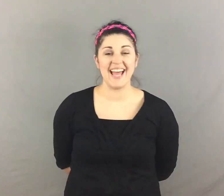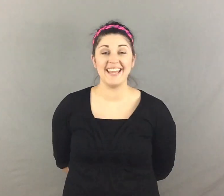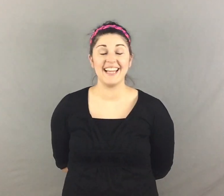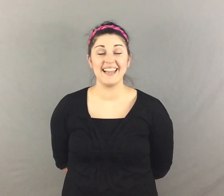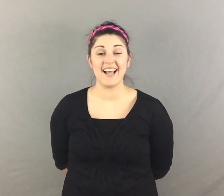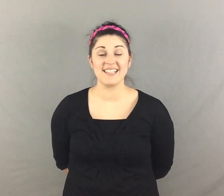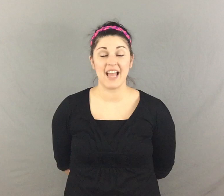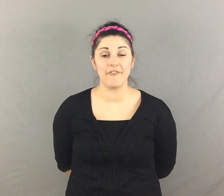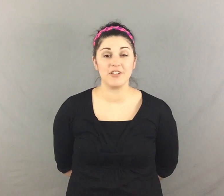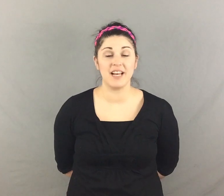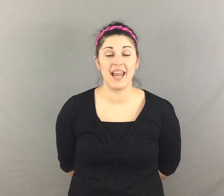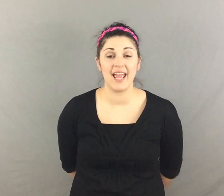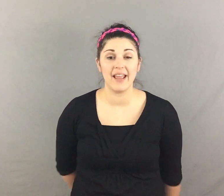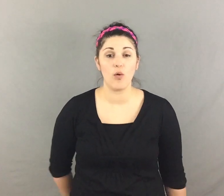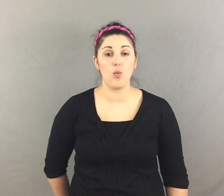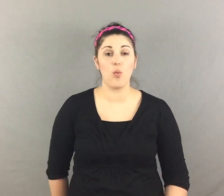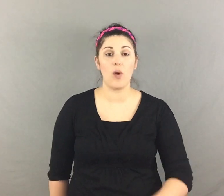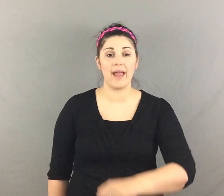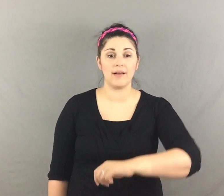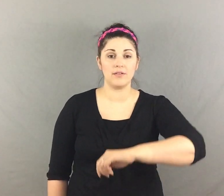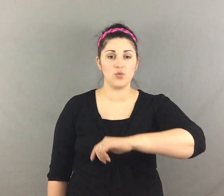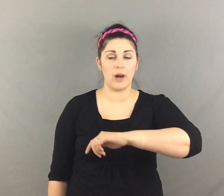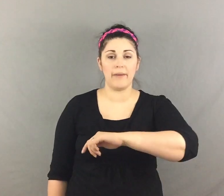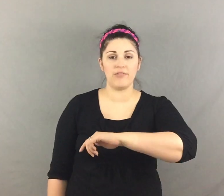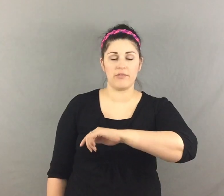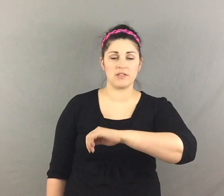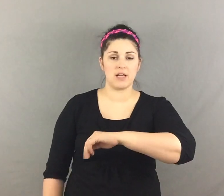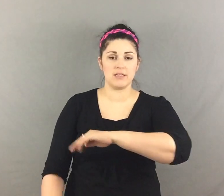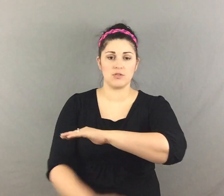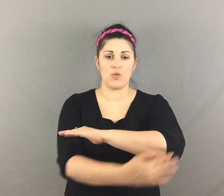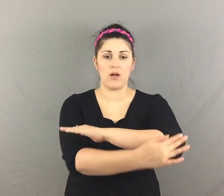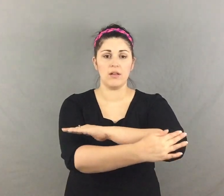and the last time for DJ whale's when on my favorite signs as well.